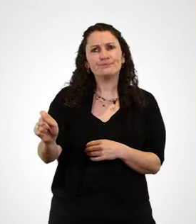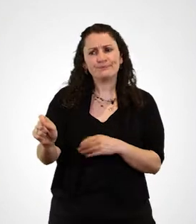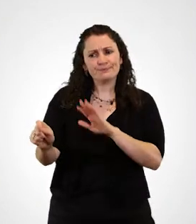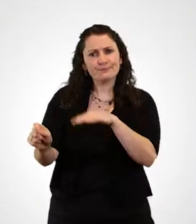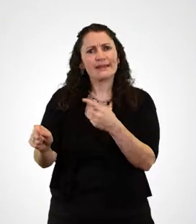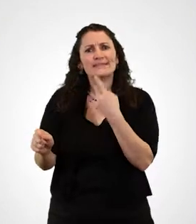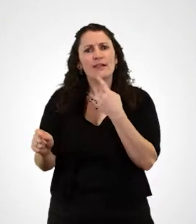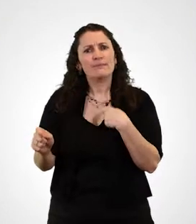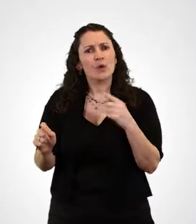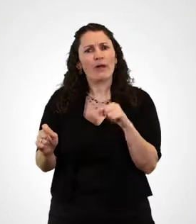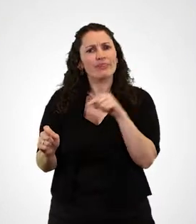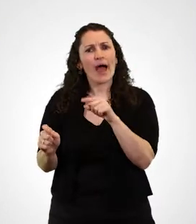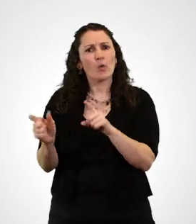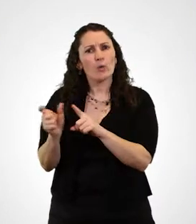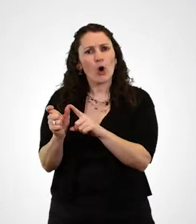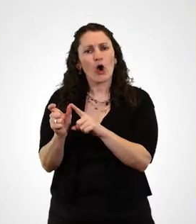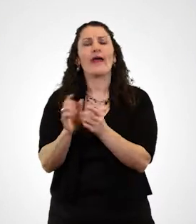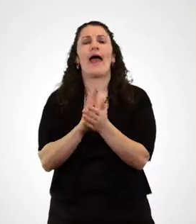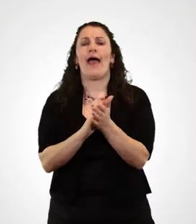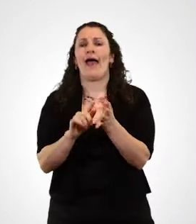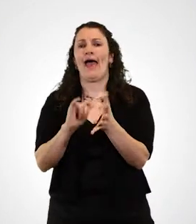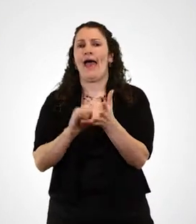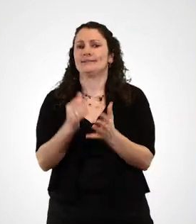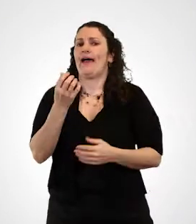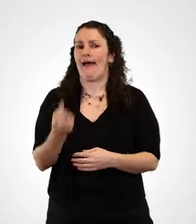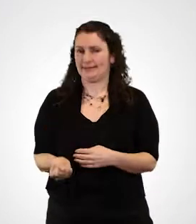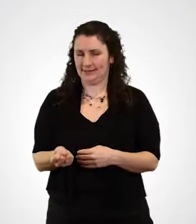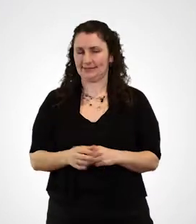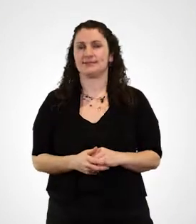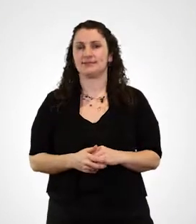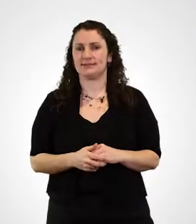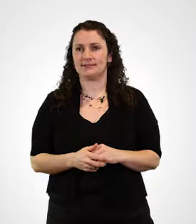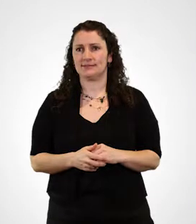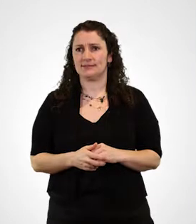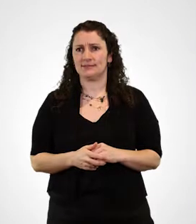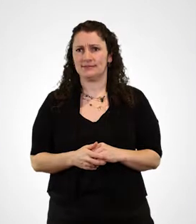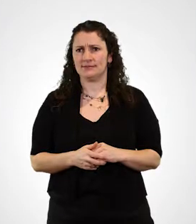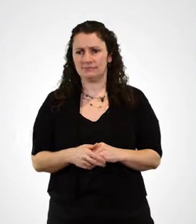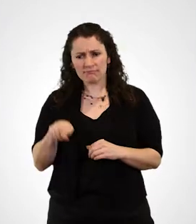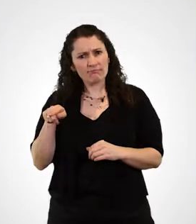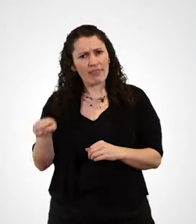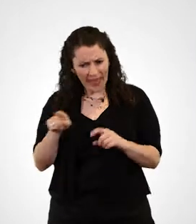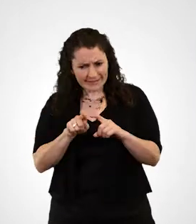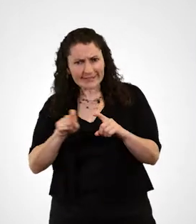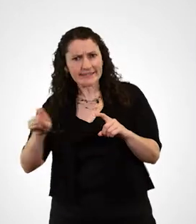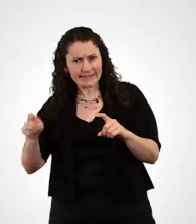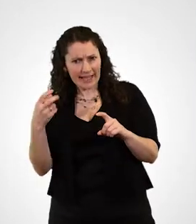Has. TEACHER: Has. Do you see "has"? Do you see it in that sentence?